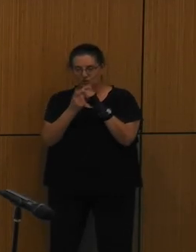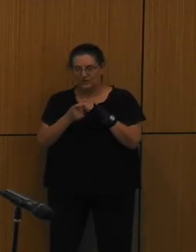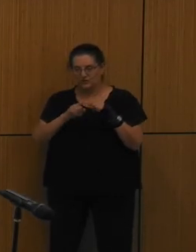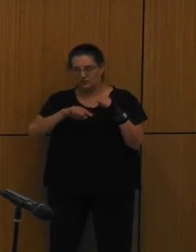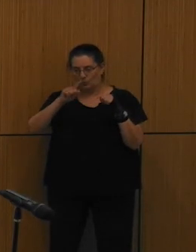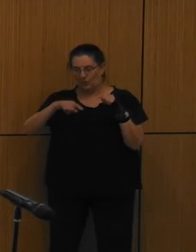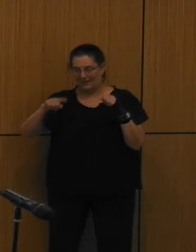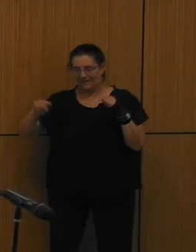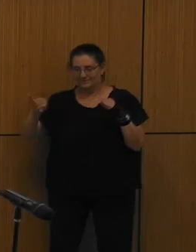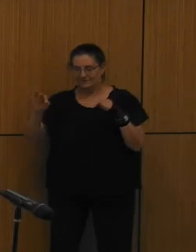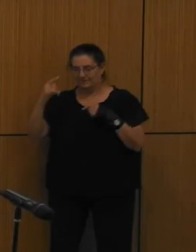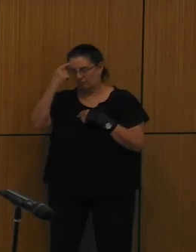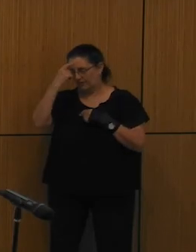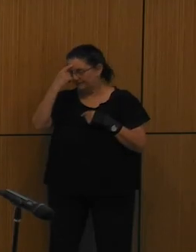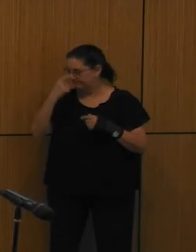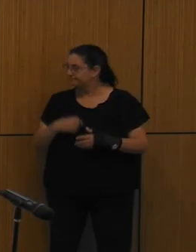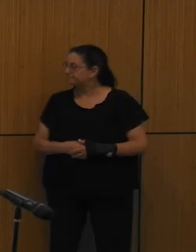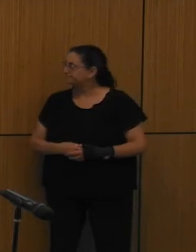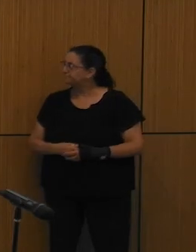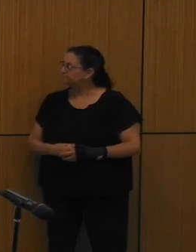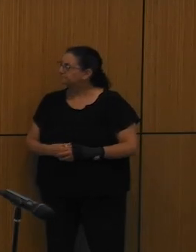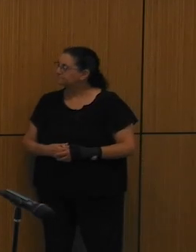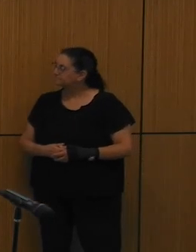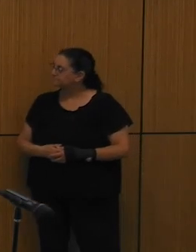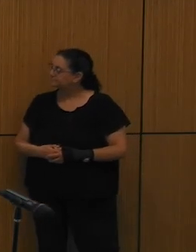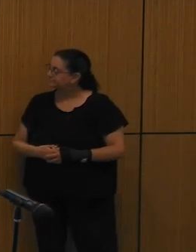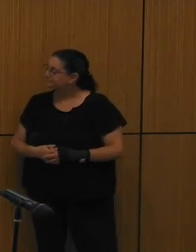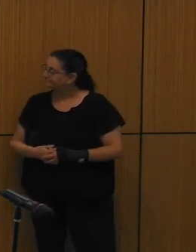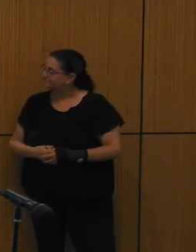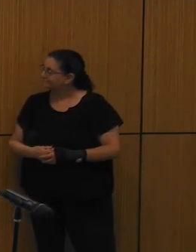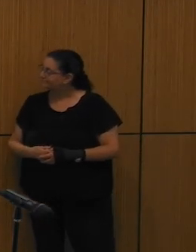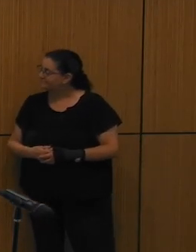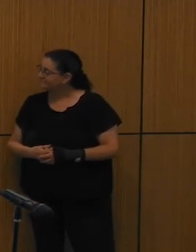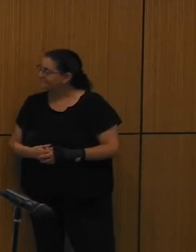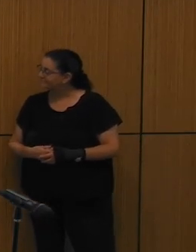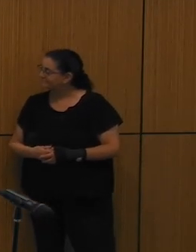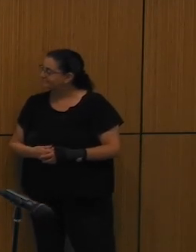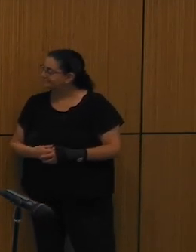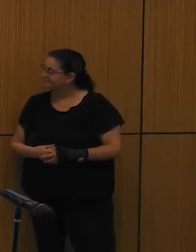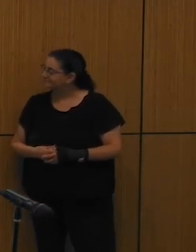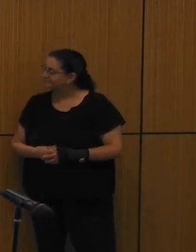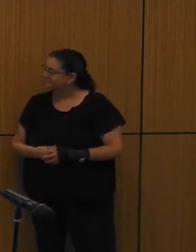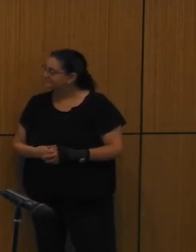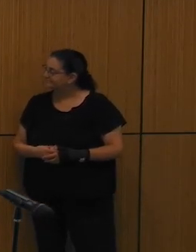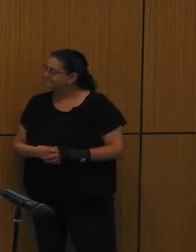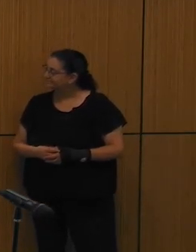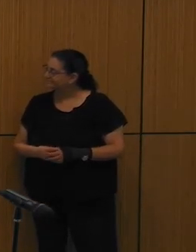the brain or onion over and over and over again. And then we can kind of put